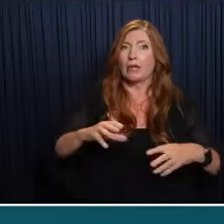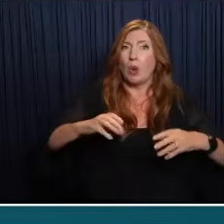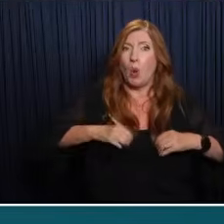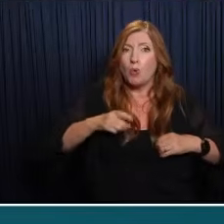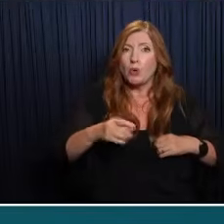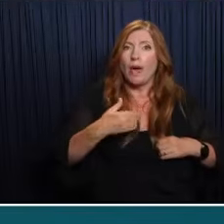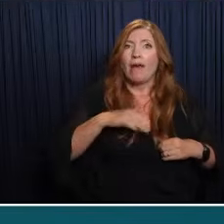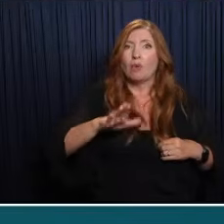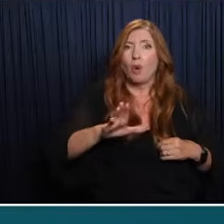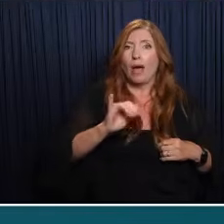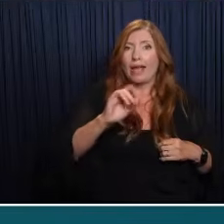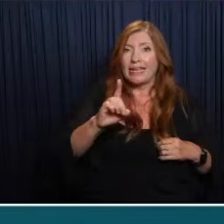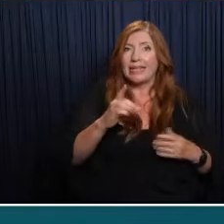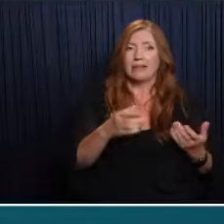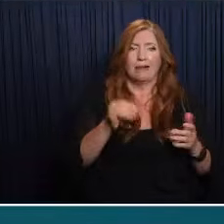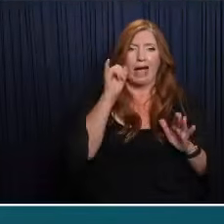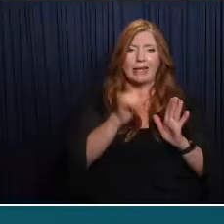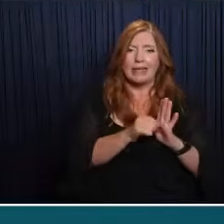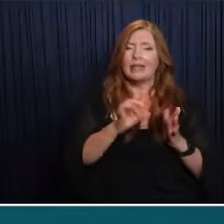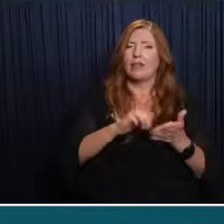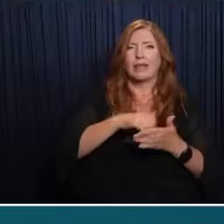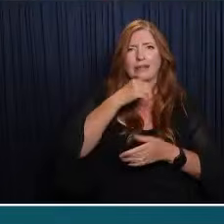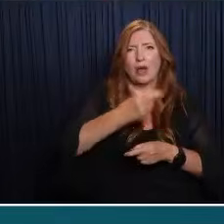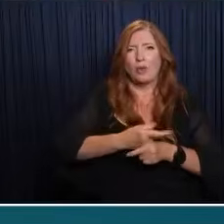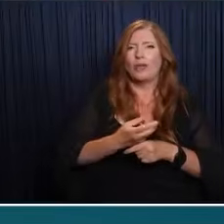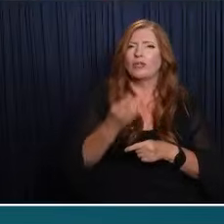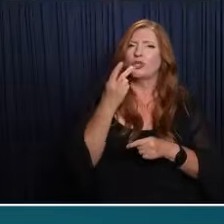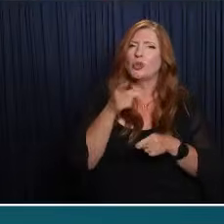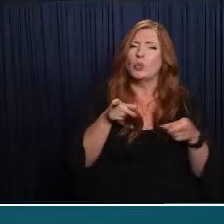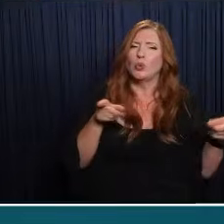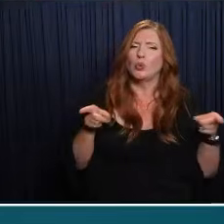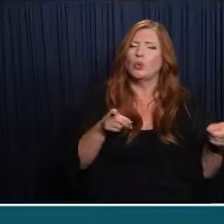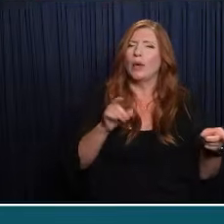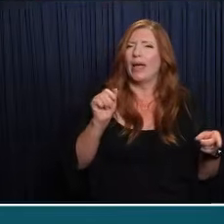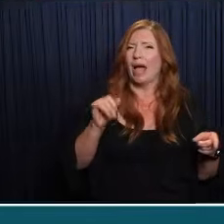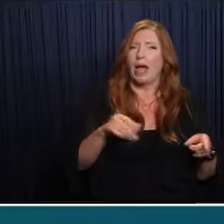ATTACKED THROUGH AI WHERE THEY CAN OWN YOU. THEY CAN HAVE YOUR IDENTITY.